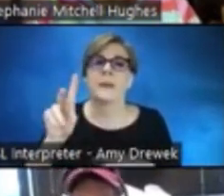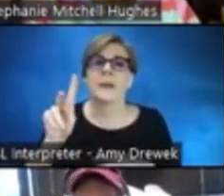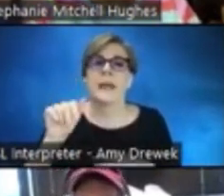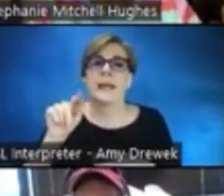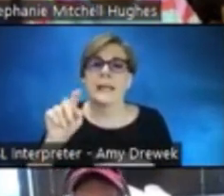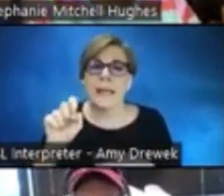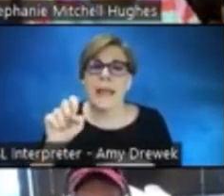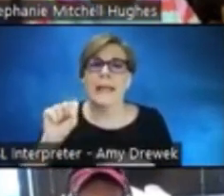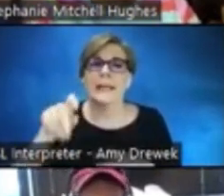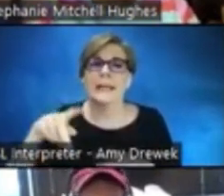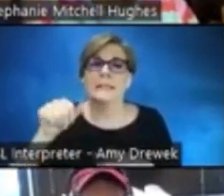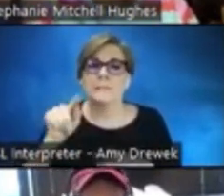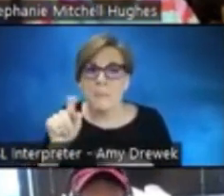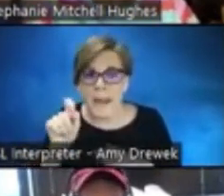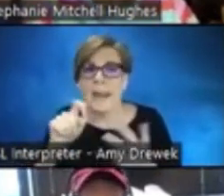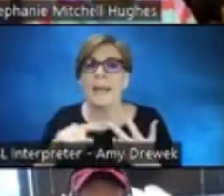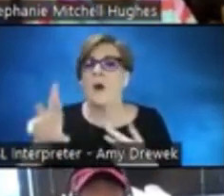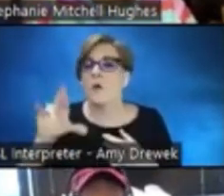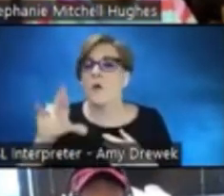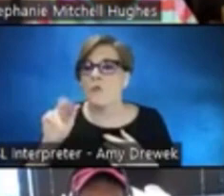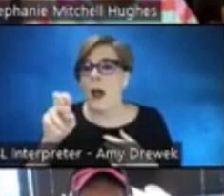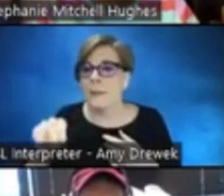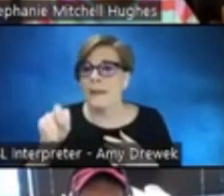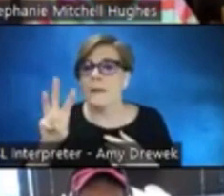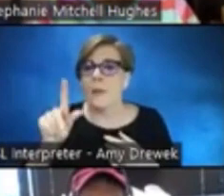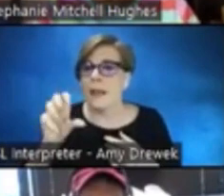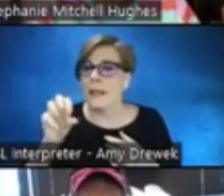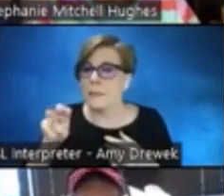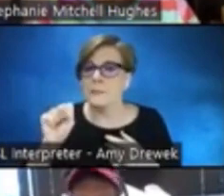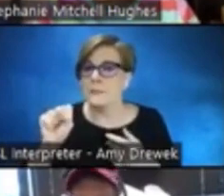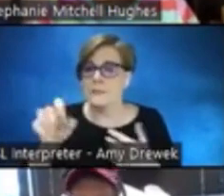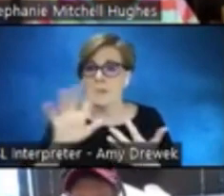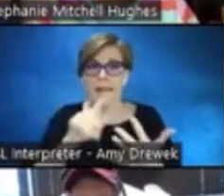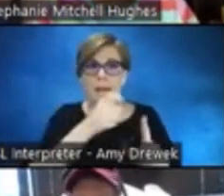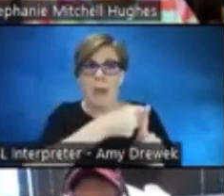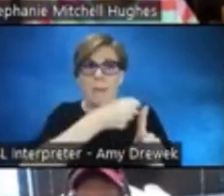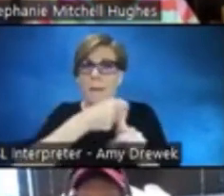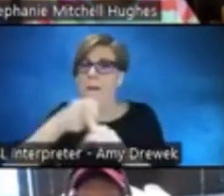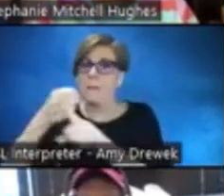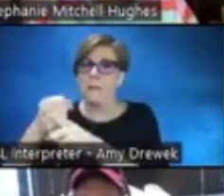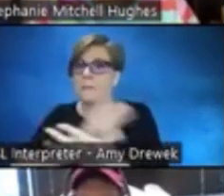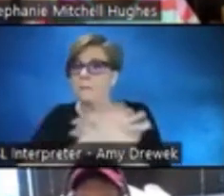DIDN'T IT? YES, IT DID.